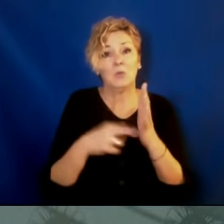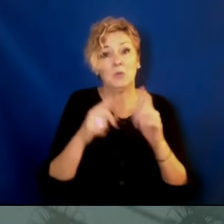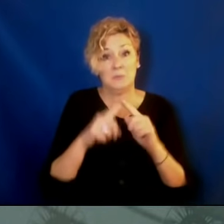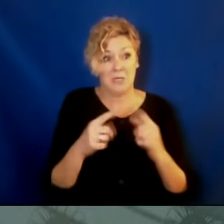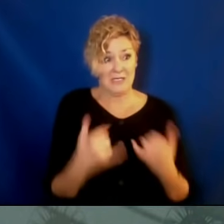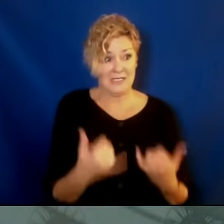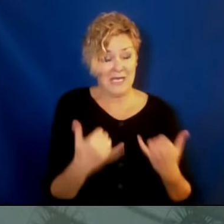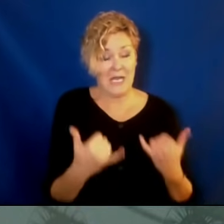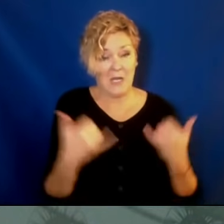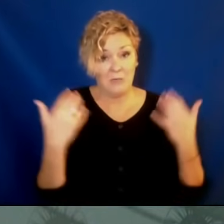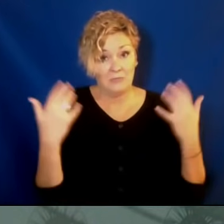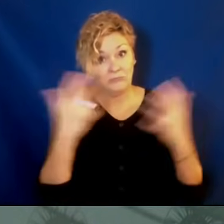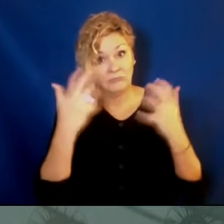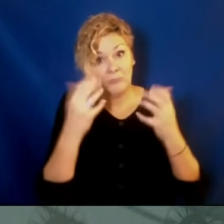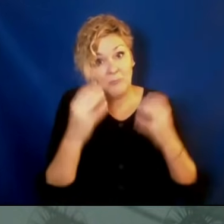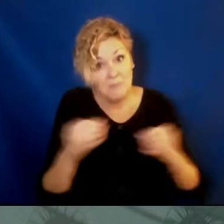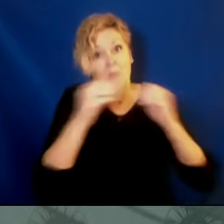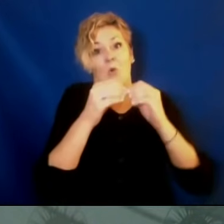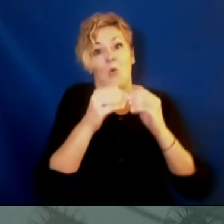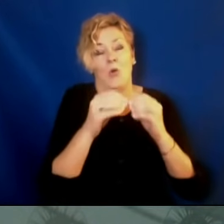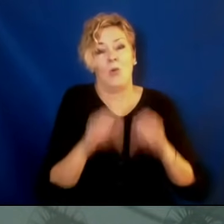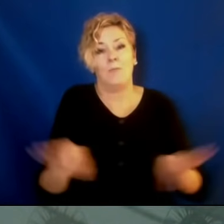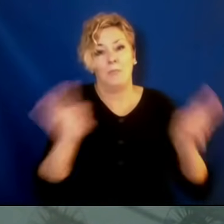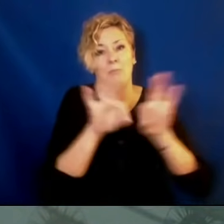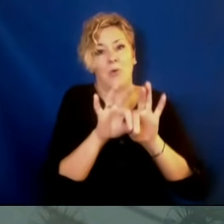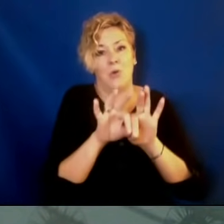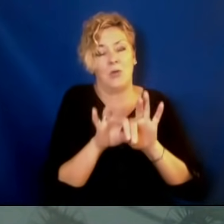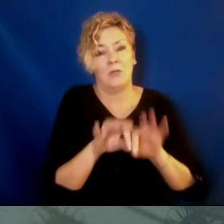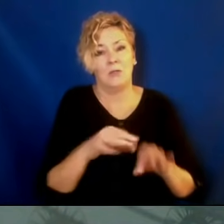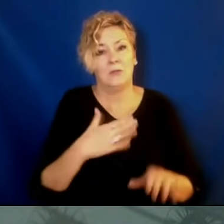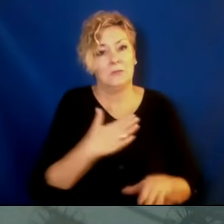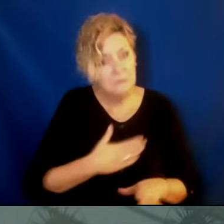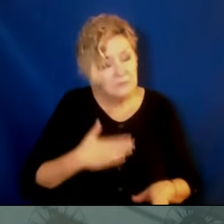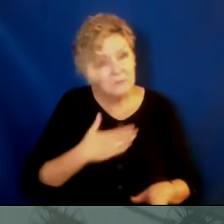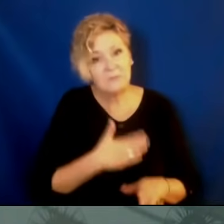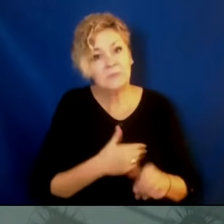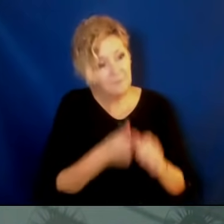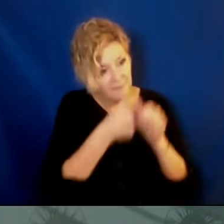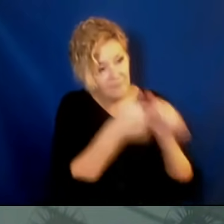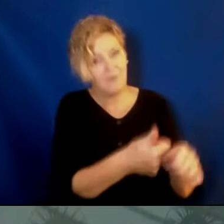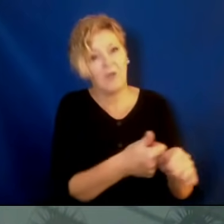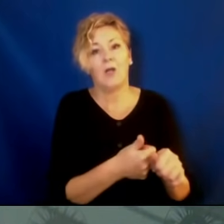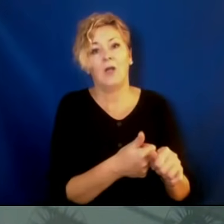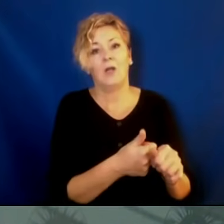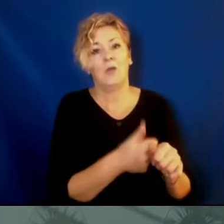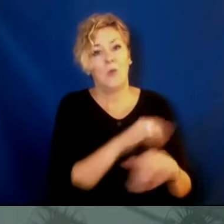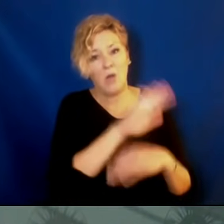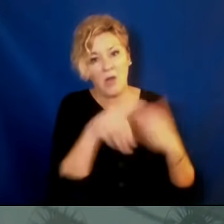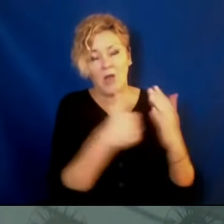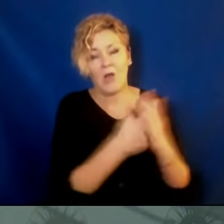place last Monday so we need to do, it seems to me now, is to follow that guidance